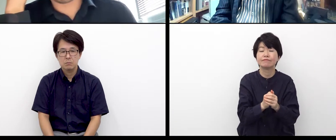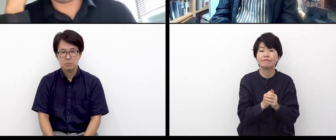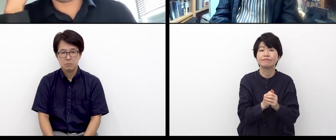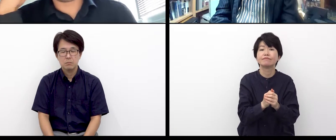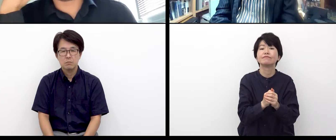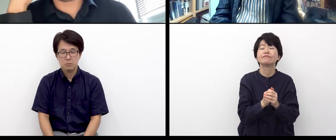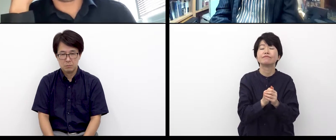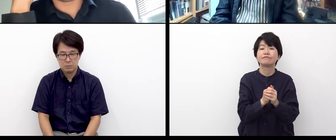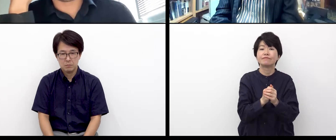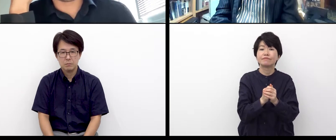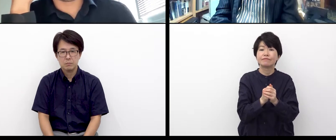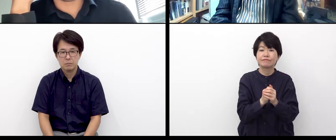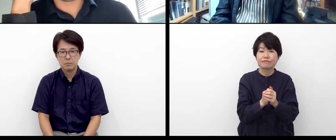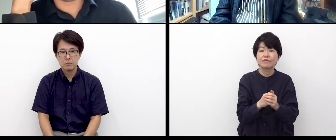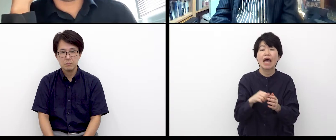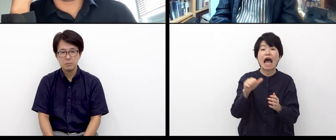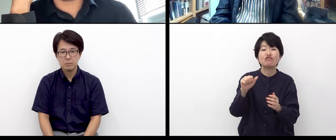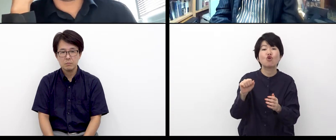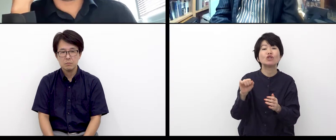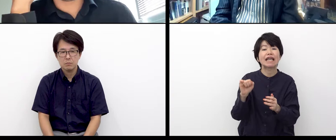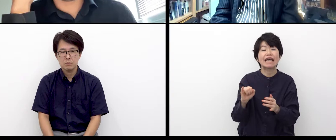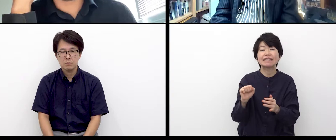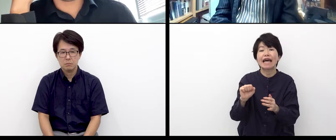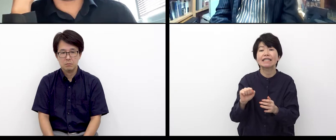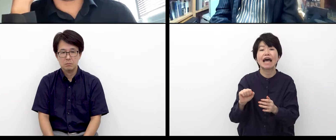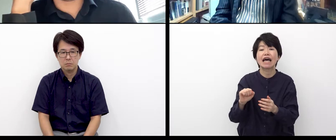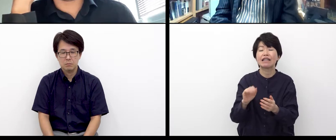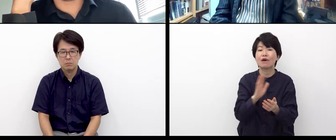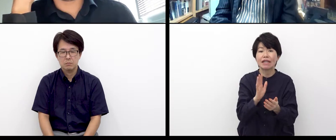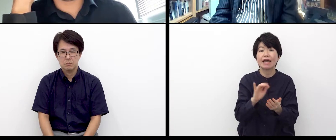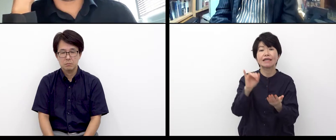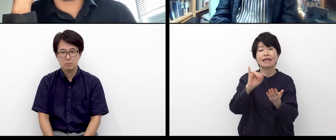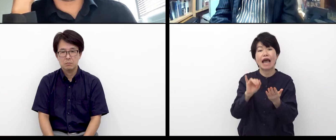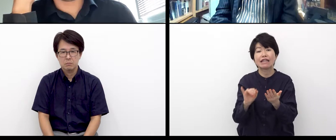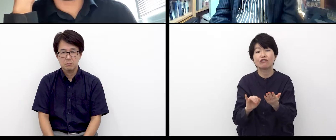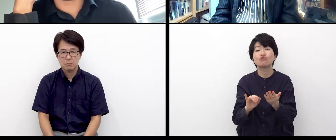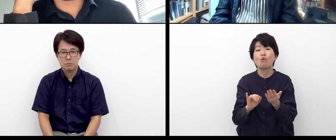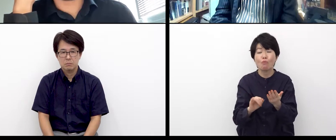Surely, some artists spent their life almost like “hikikomori”, among non-outsider artists,